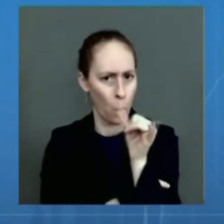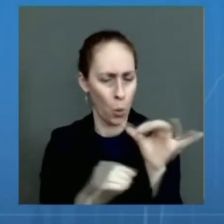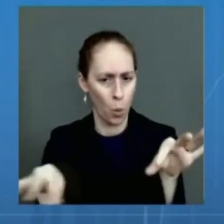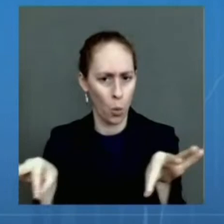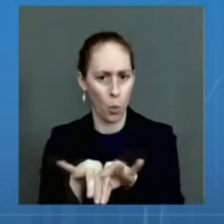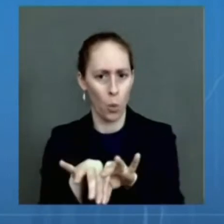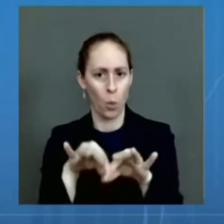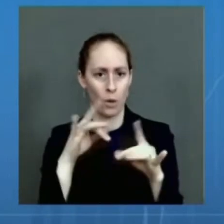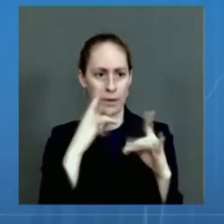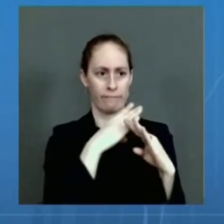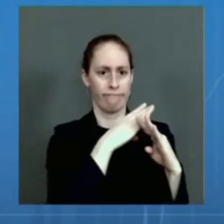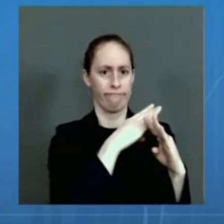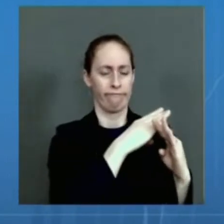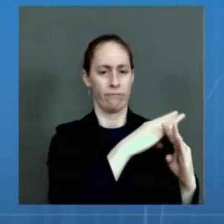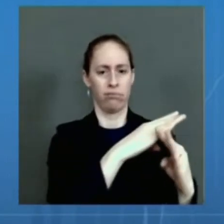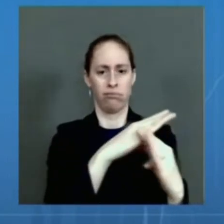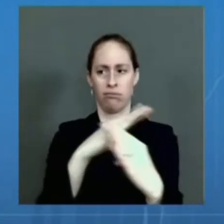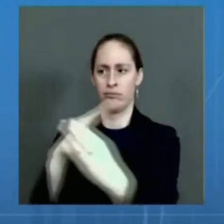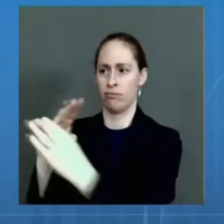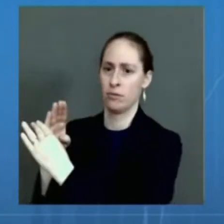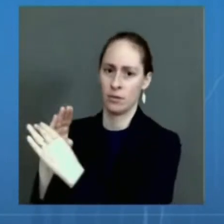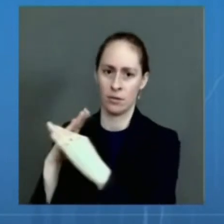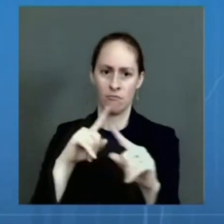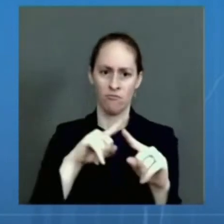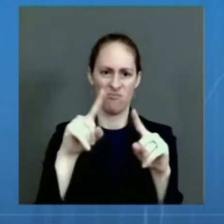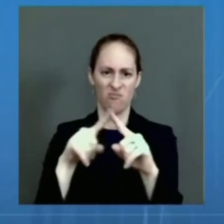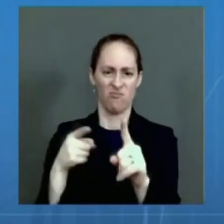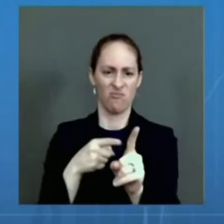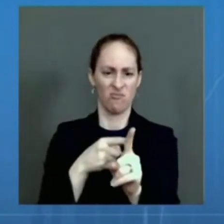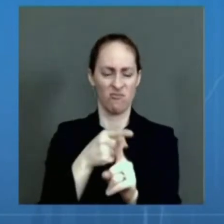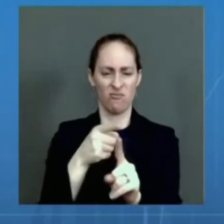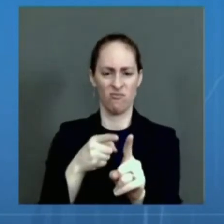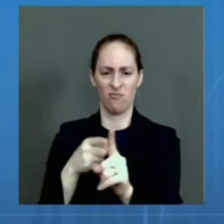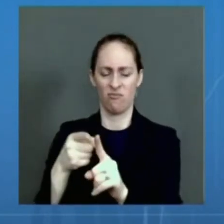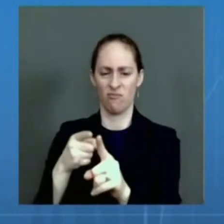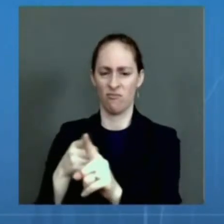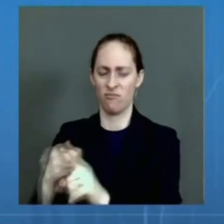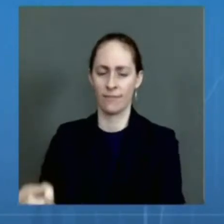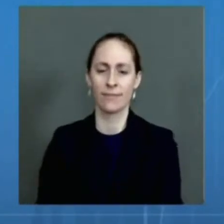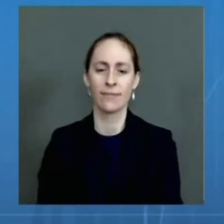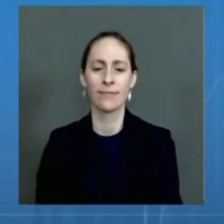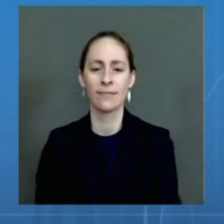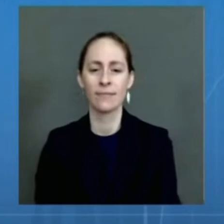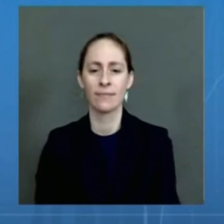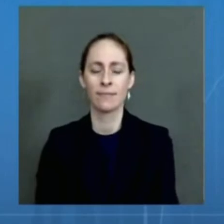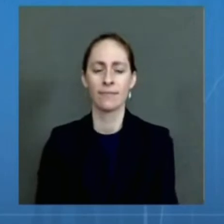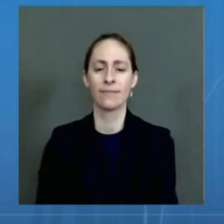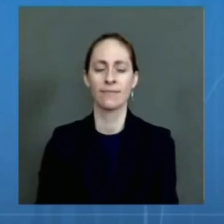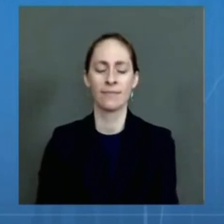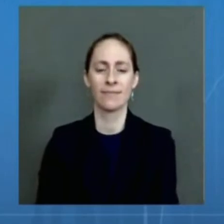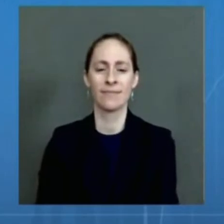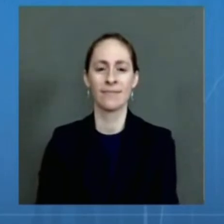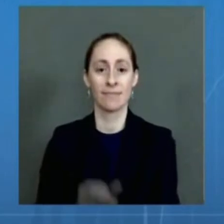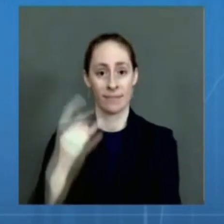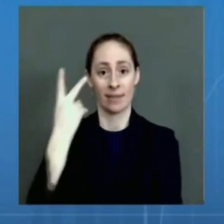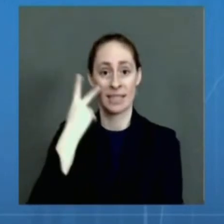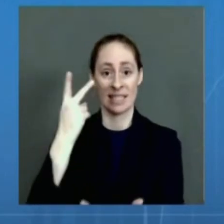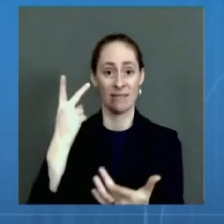CURRENT DELTA SURGE AND THE INEVITABLE UPCOMING OMICRON SURGE SO IF I COULD HAVE THE NEXT SLIDE.